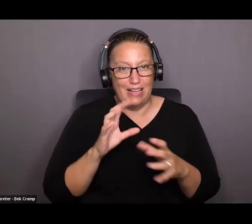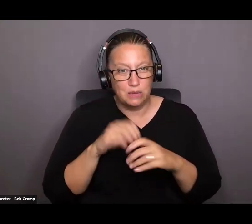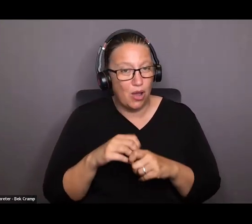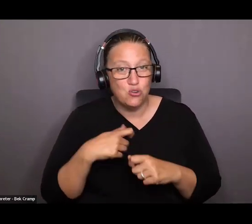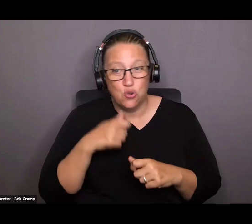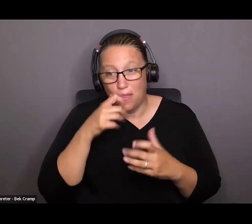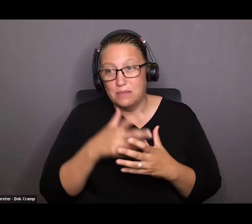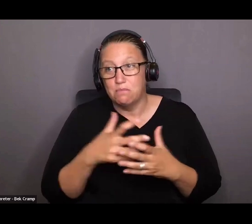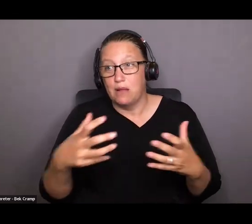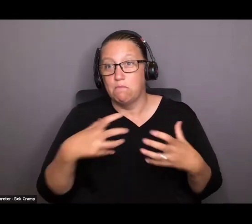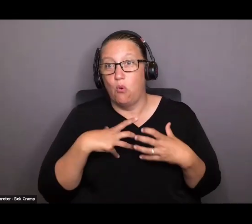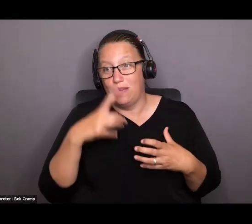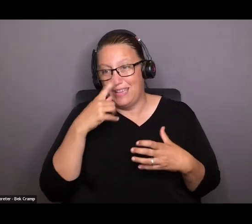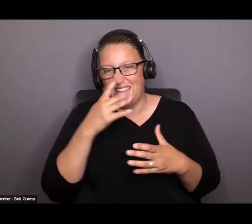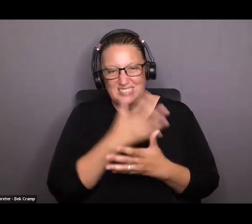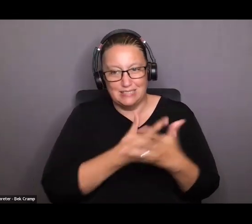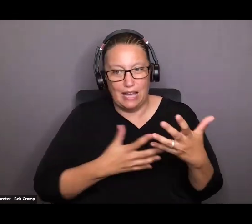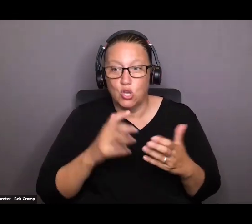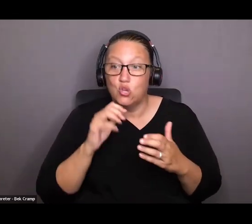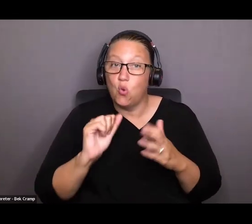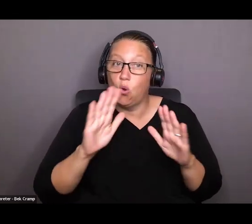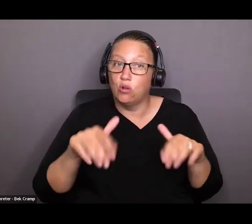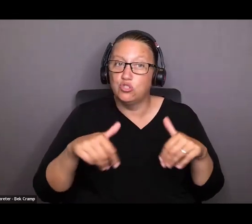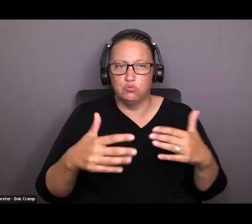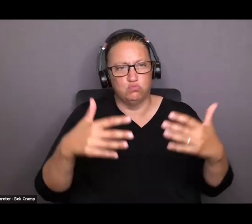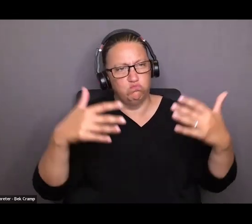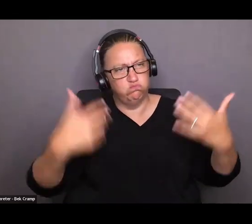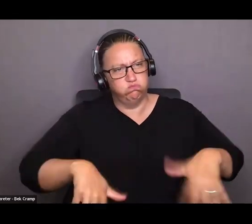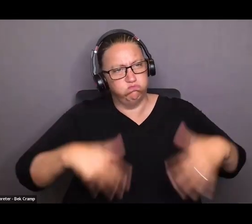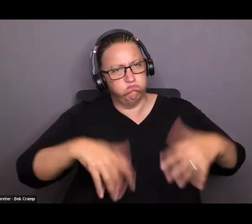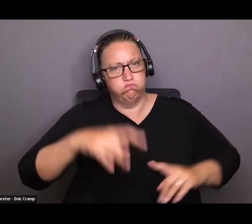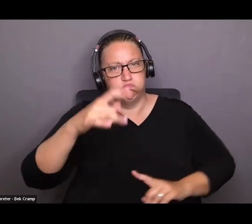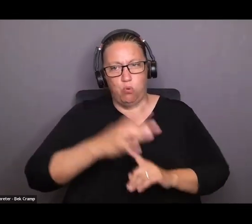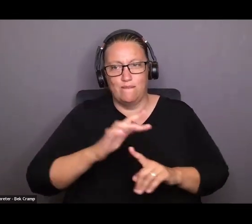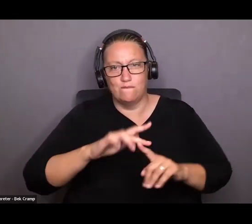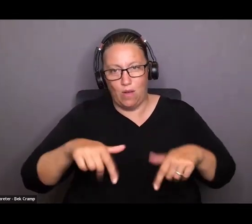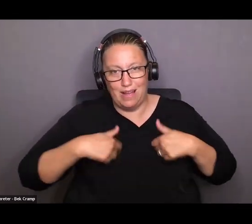and your contributions are really crucial in driving this work forward.